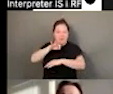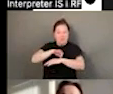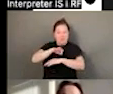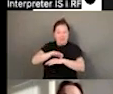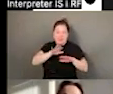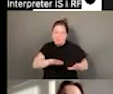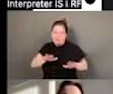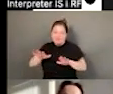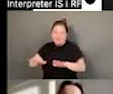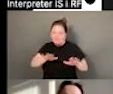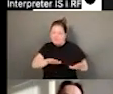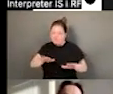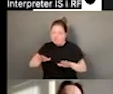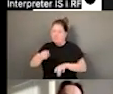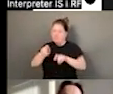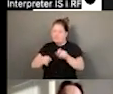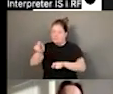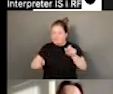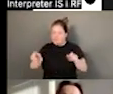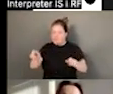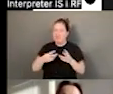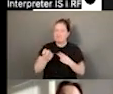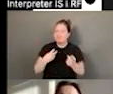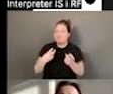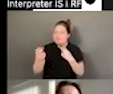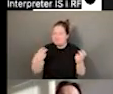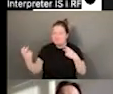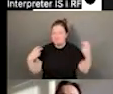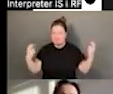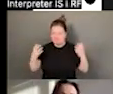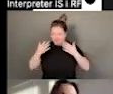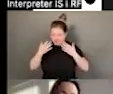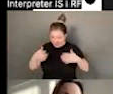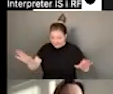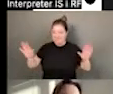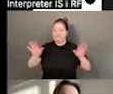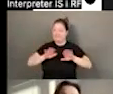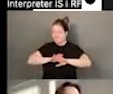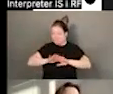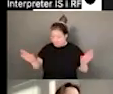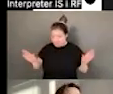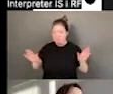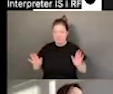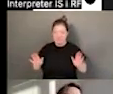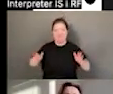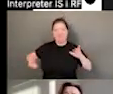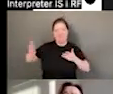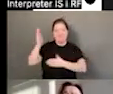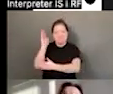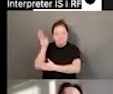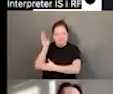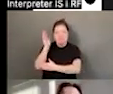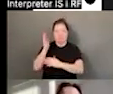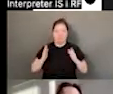can join the webinar before we start the actual activities.